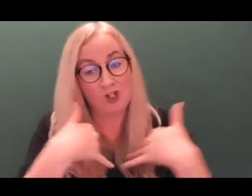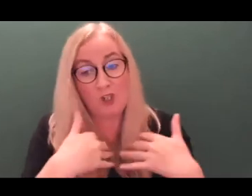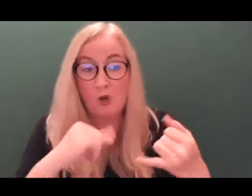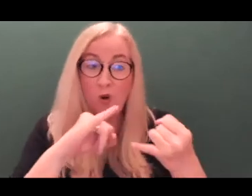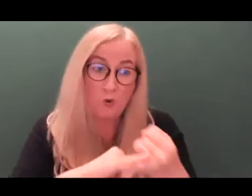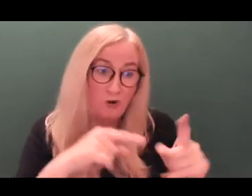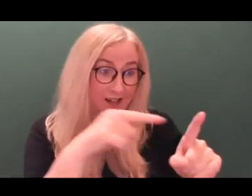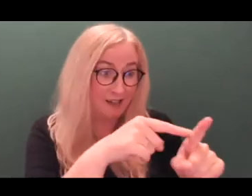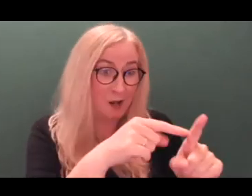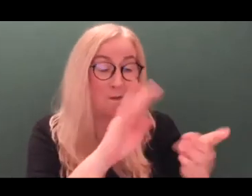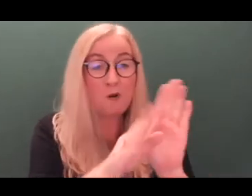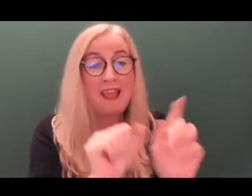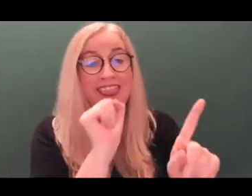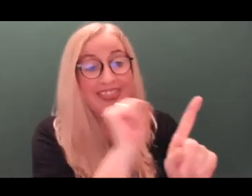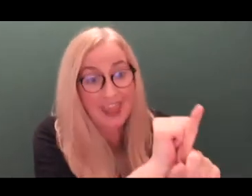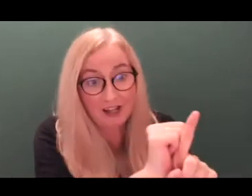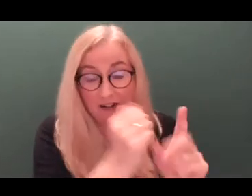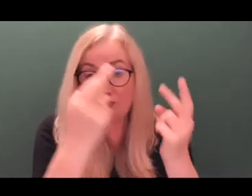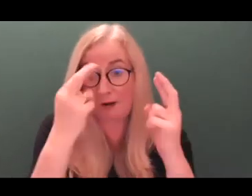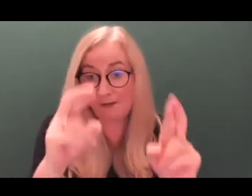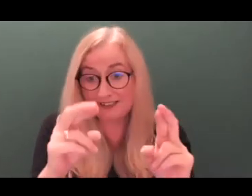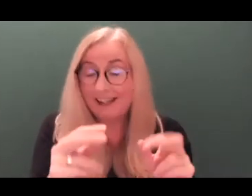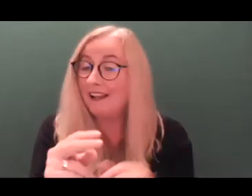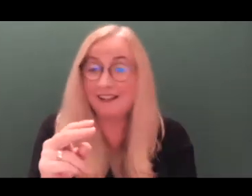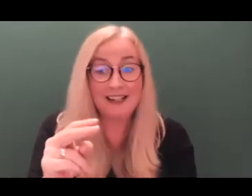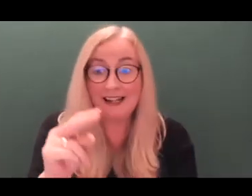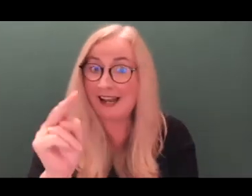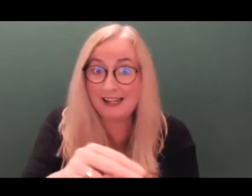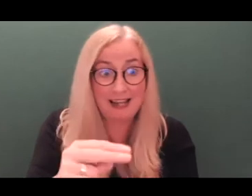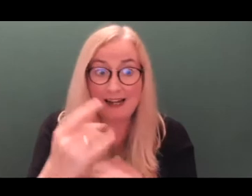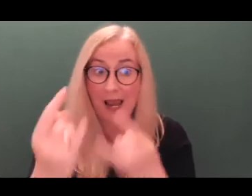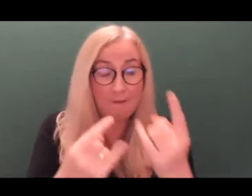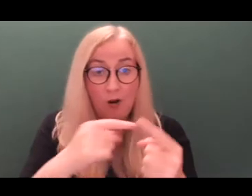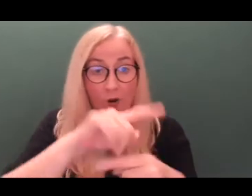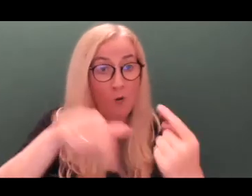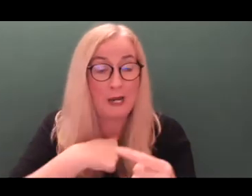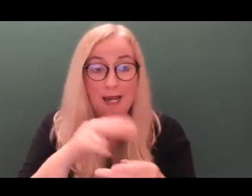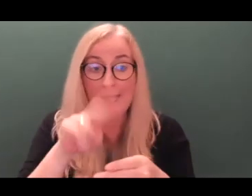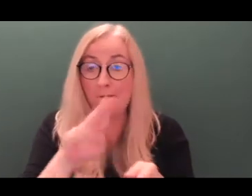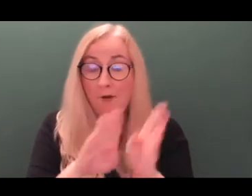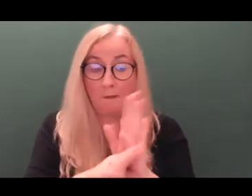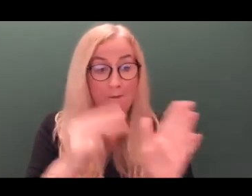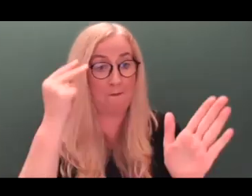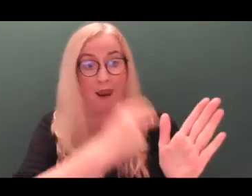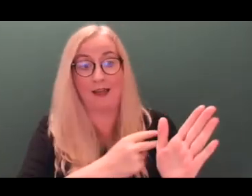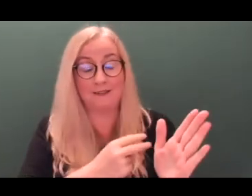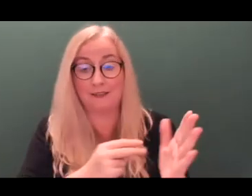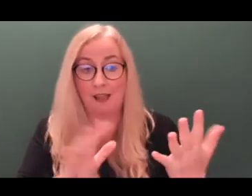representative? It can happen that we can all be blinded by the flowery person that comes in and